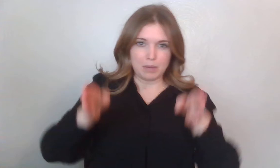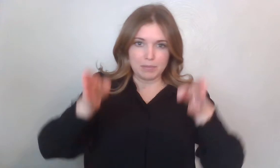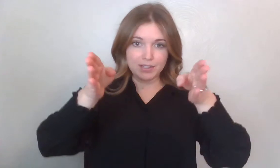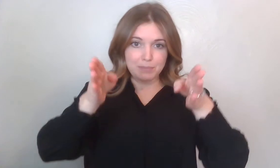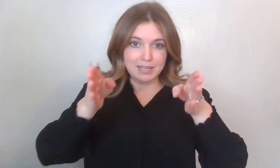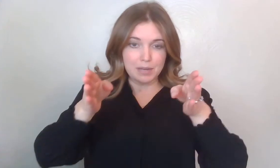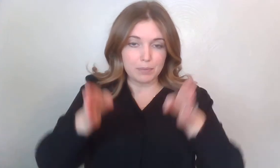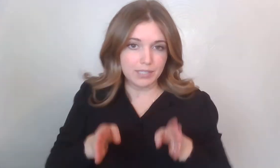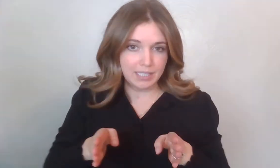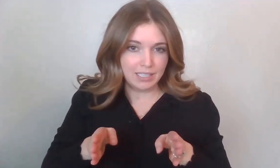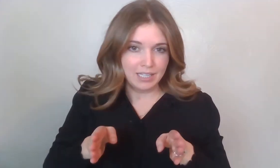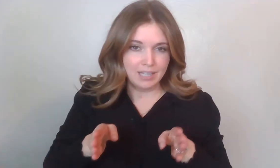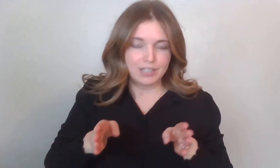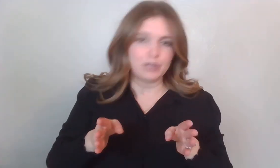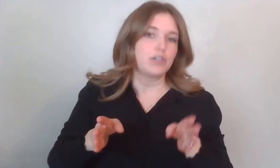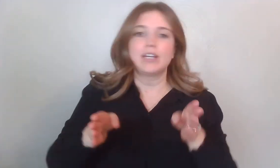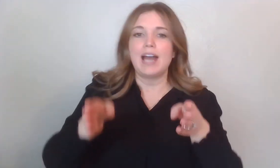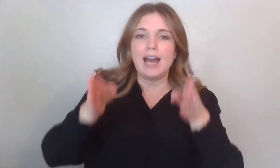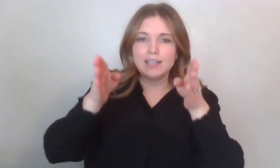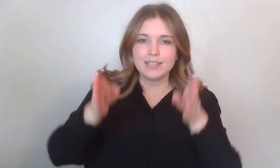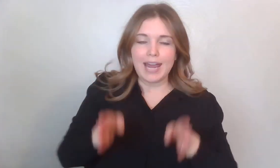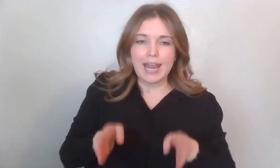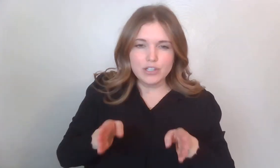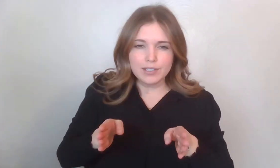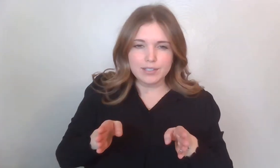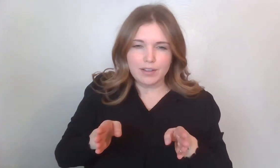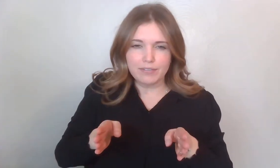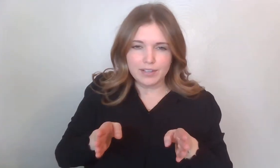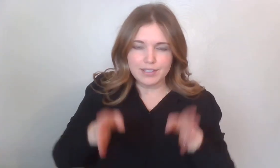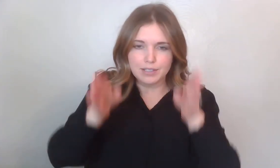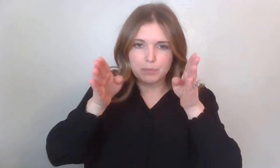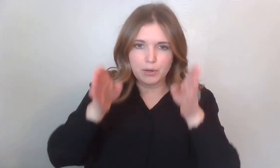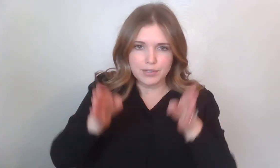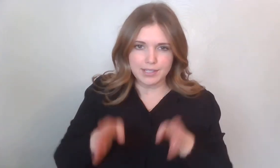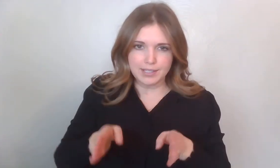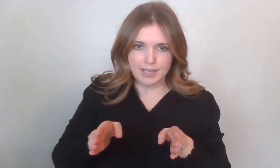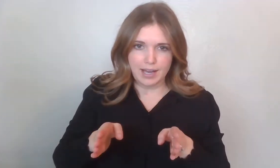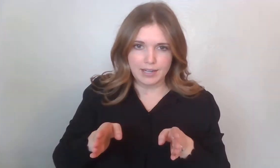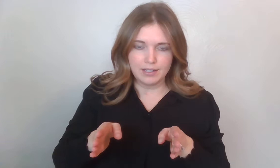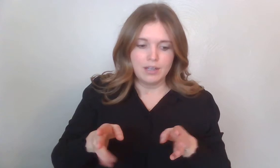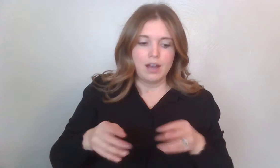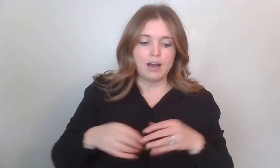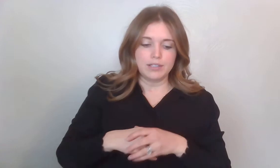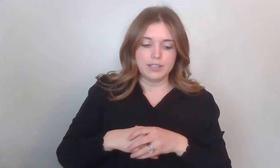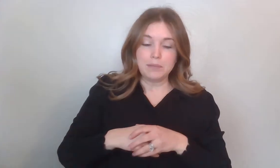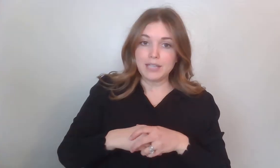Remember, this meant a person so you can add this agent suffix--this person sign--to some